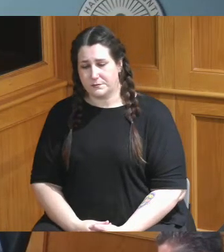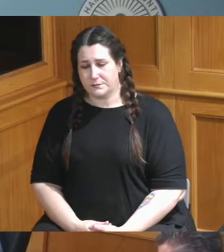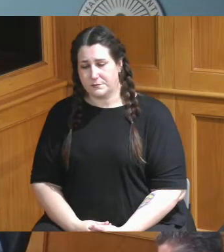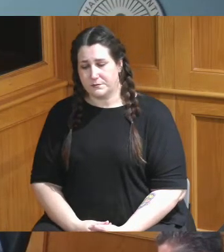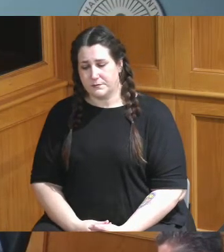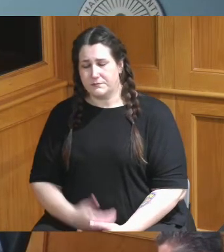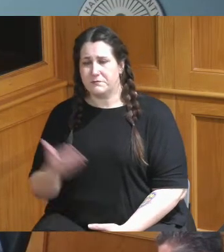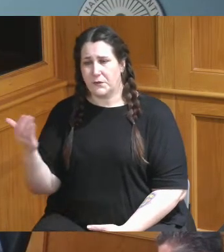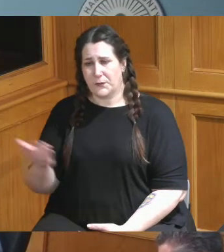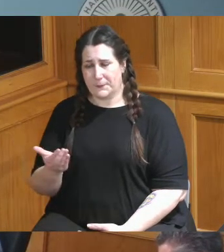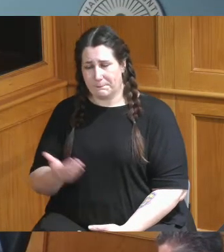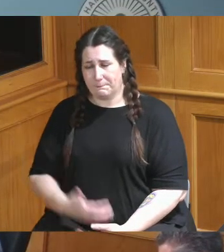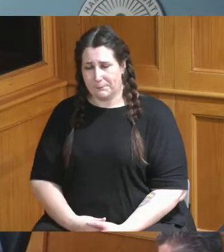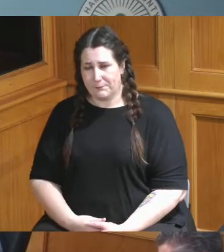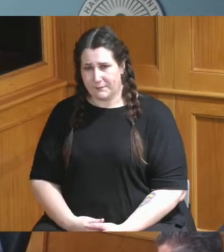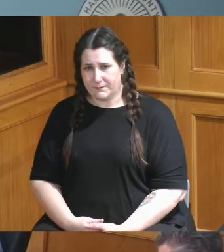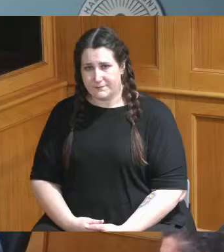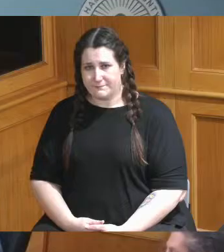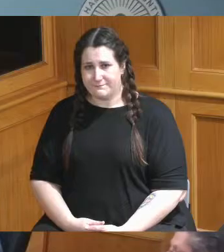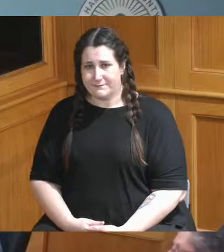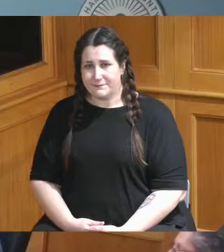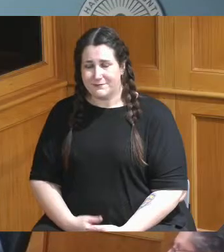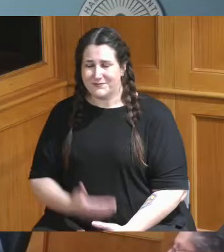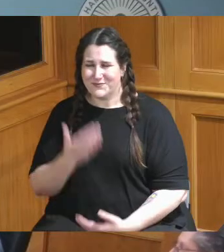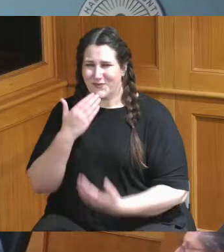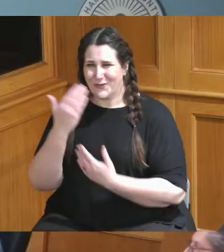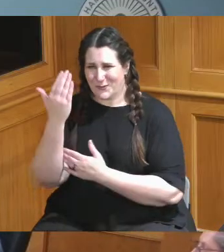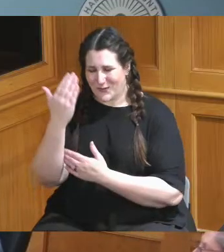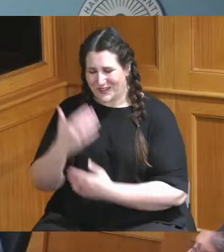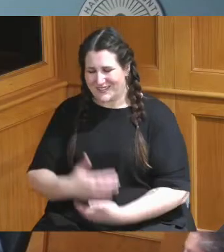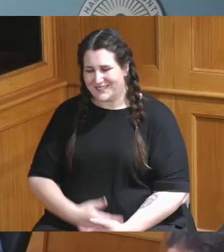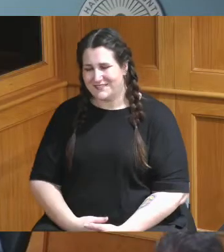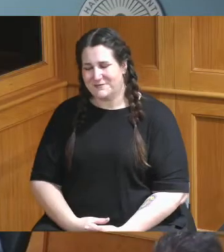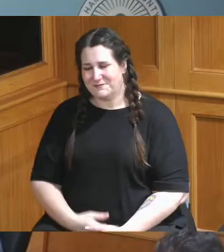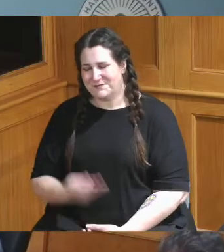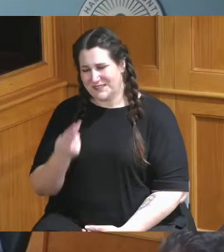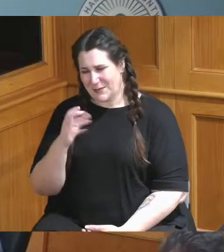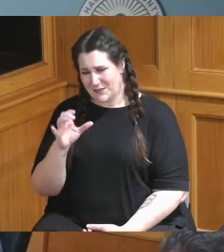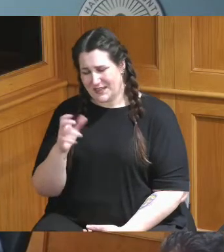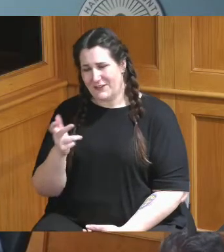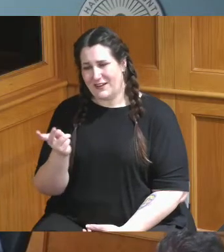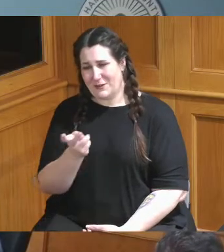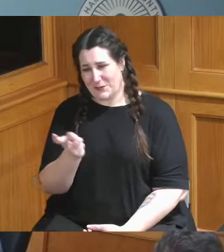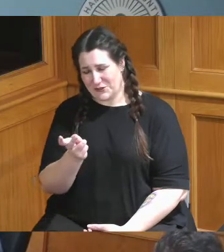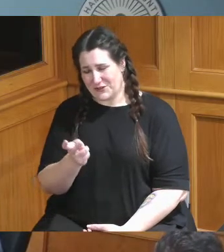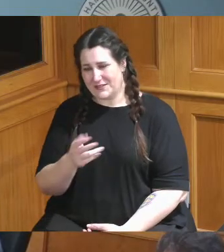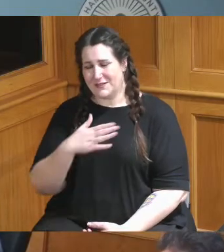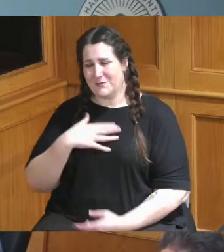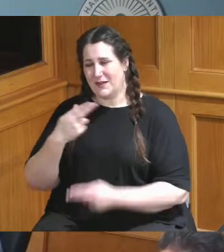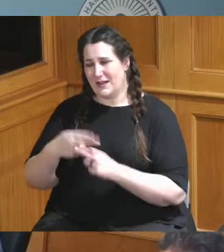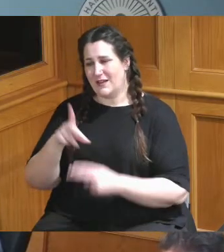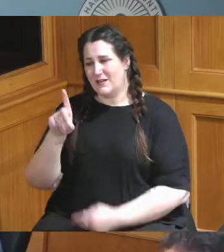Welcome. Good morning, Hamilton County Commissioners. My name is Donna Shockley and I